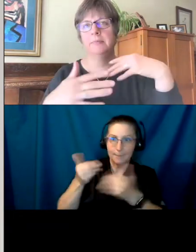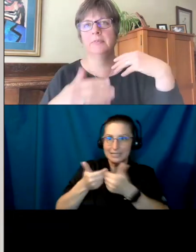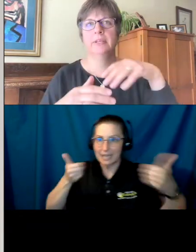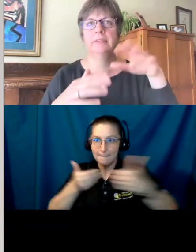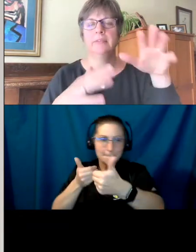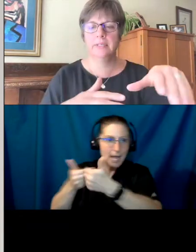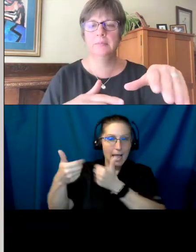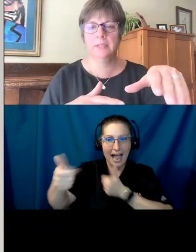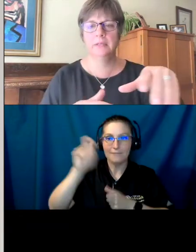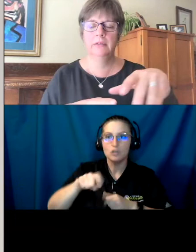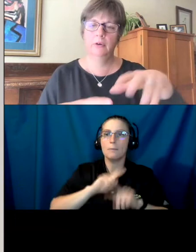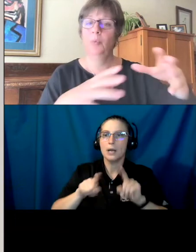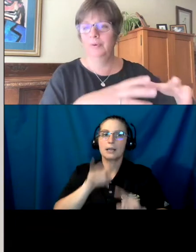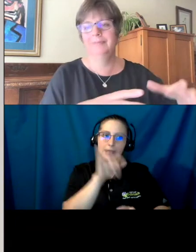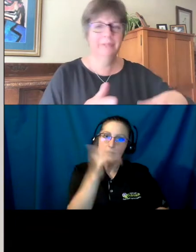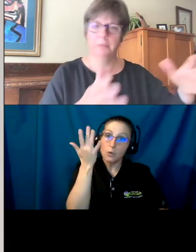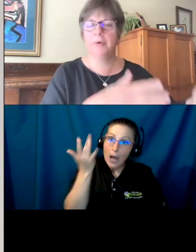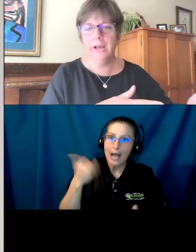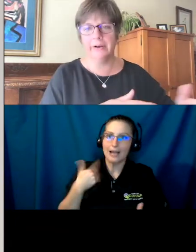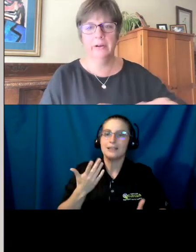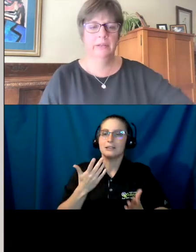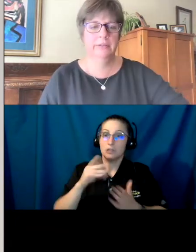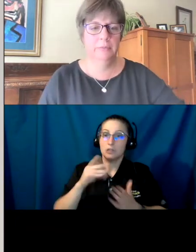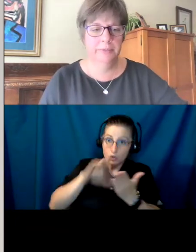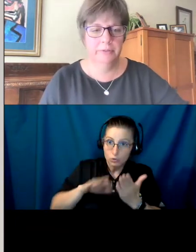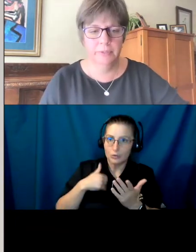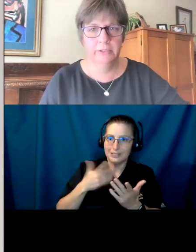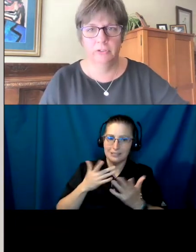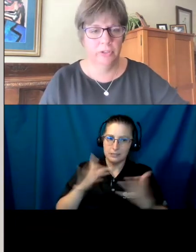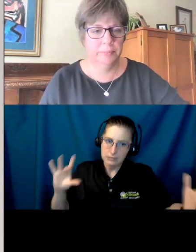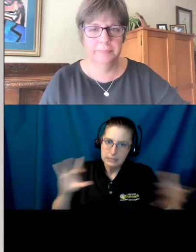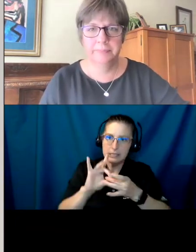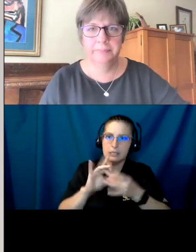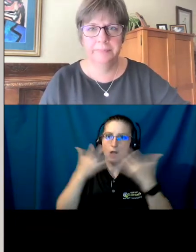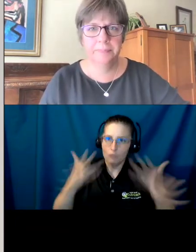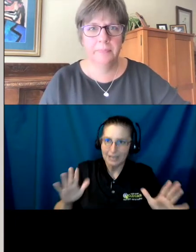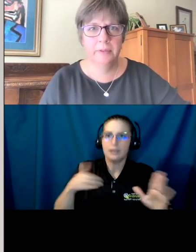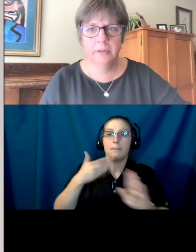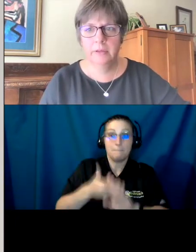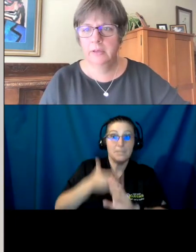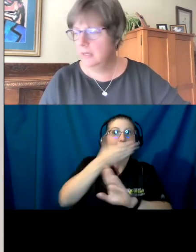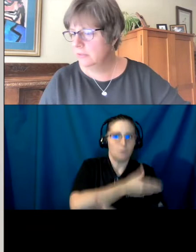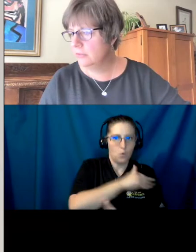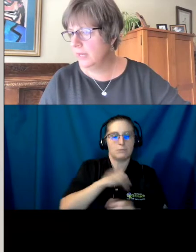of things that the team did, you know, prior to help build the relationship. So Kayla,